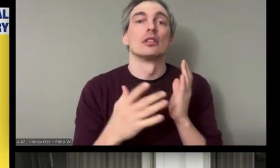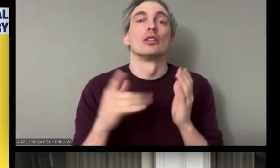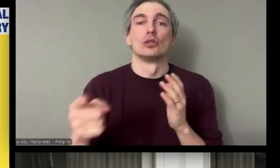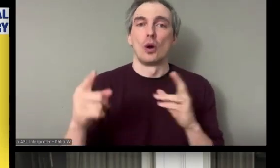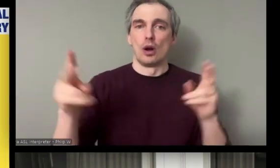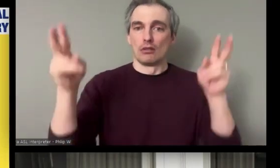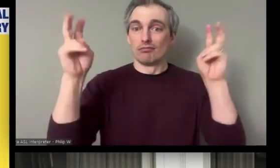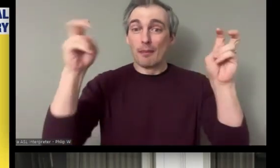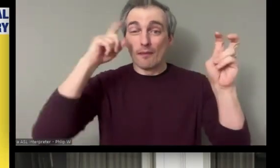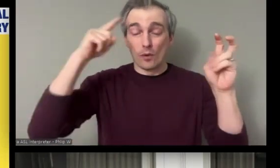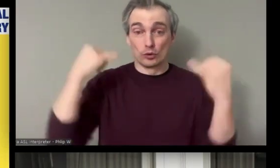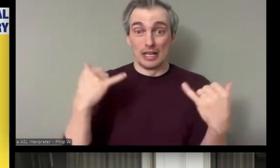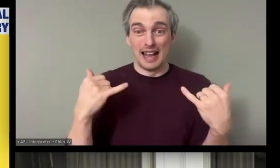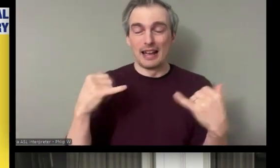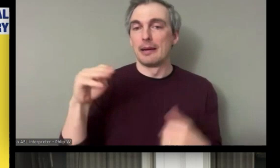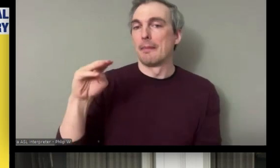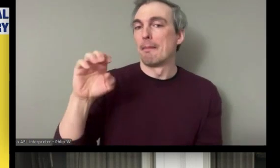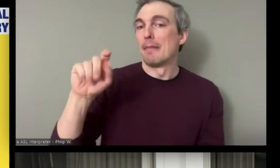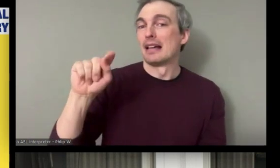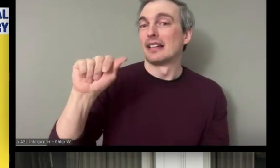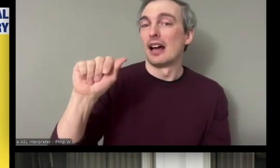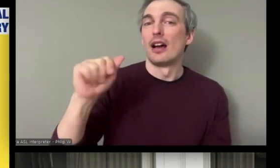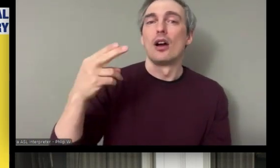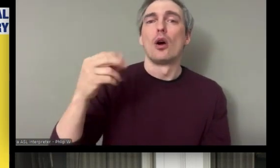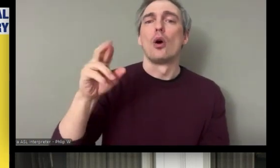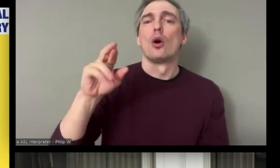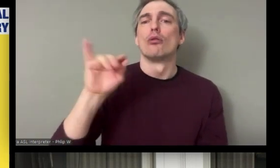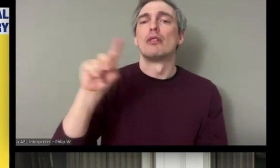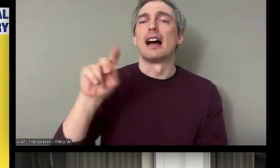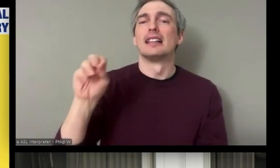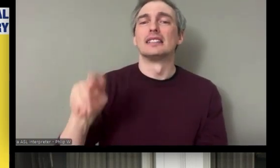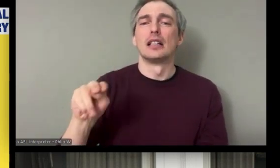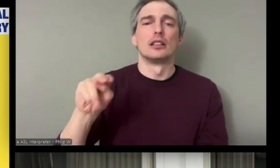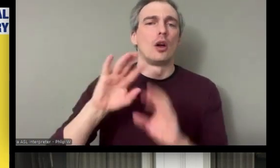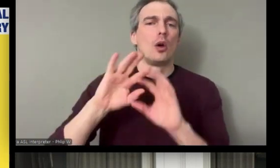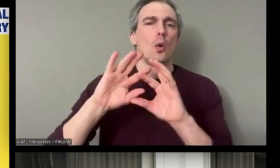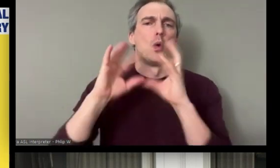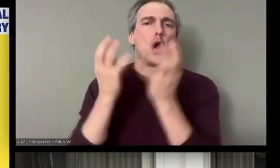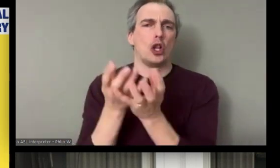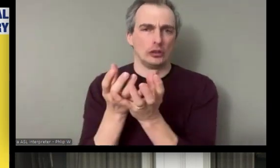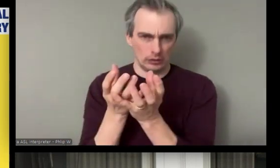Just seemed like an interesting place for me to bring back my interest in